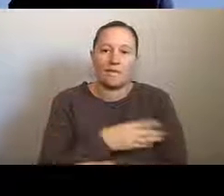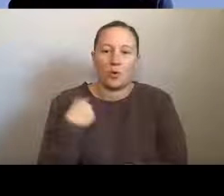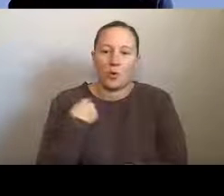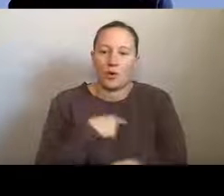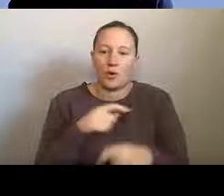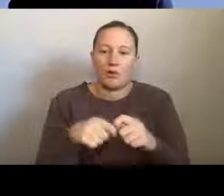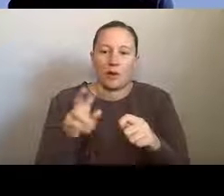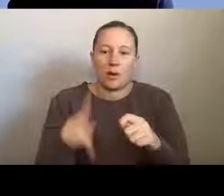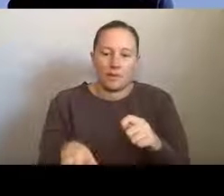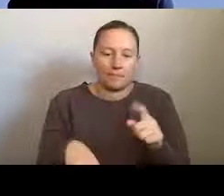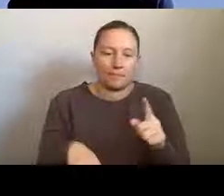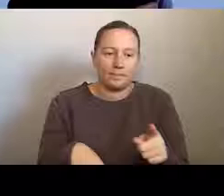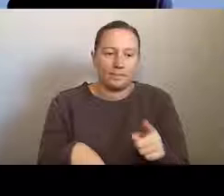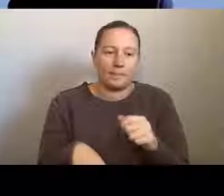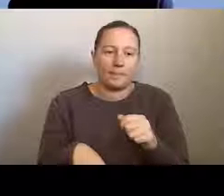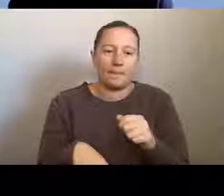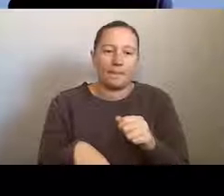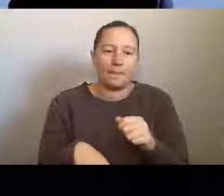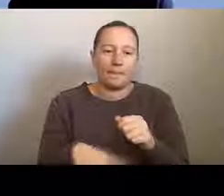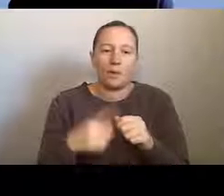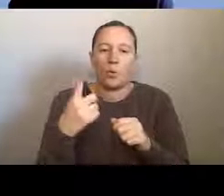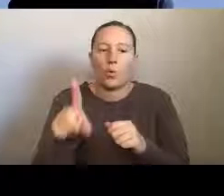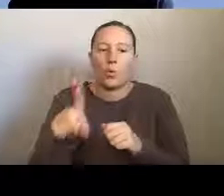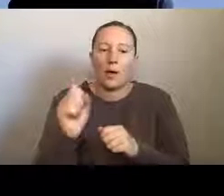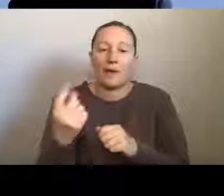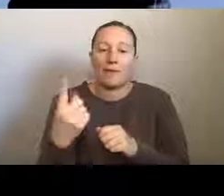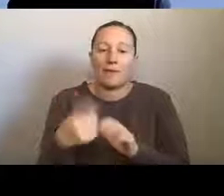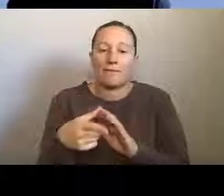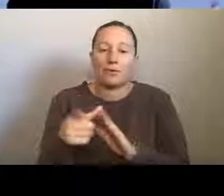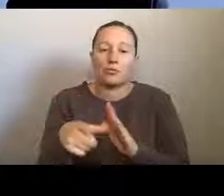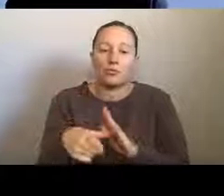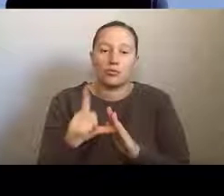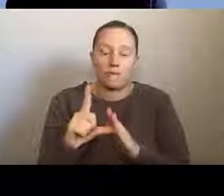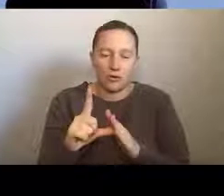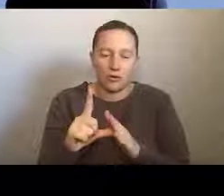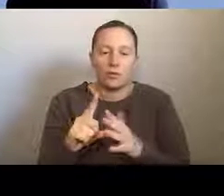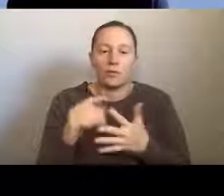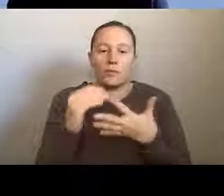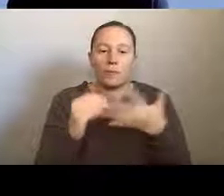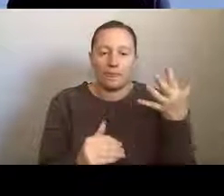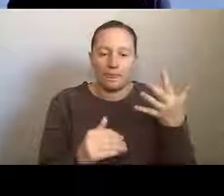is that the 1.11 review criteria are outlined in Subpart A of the regulations,